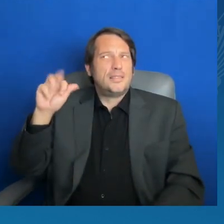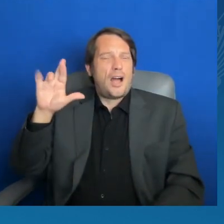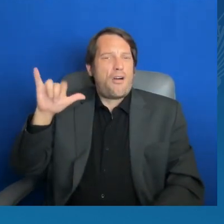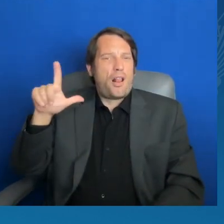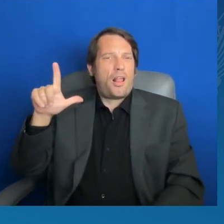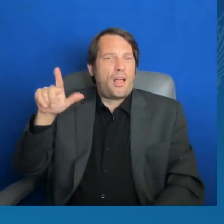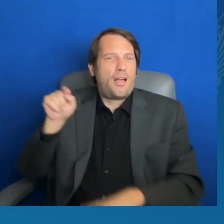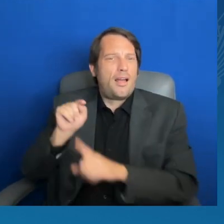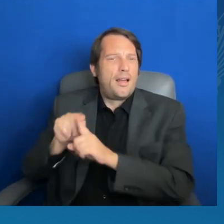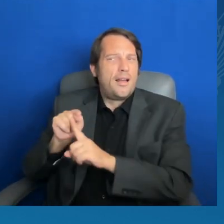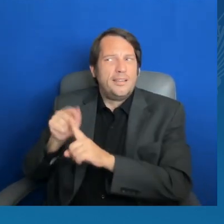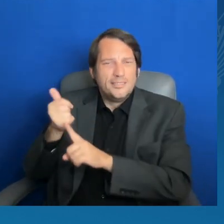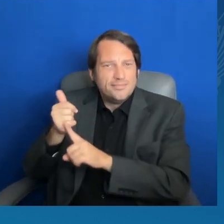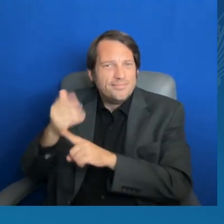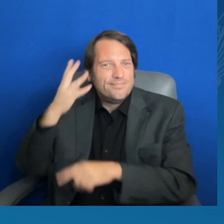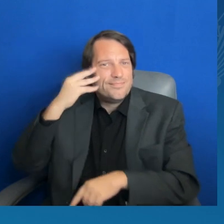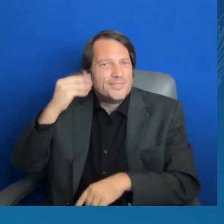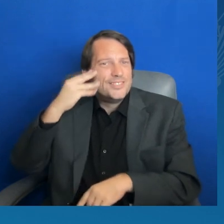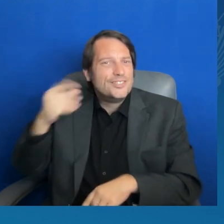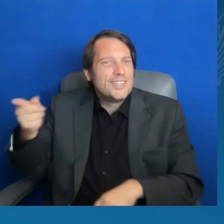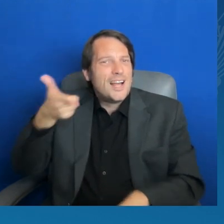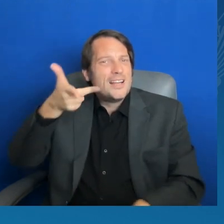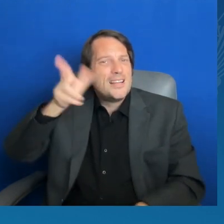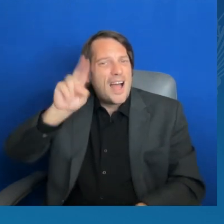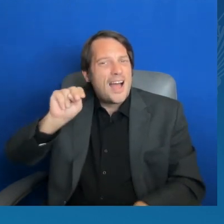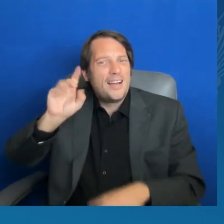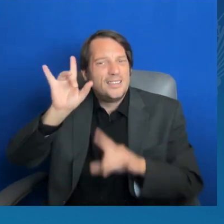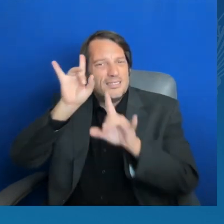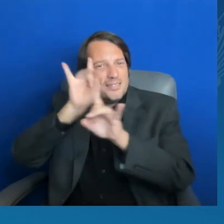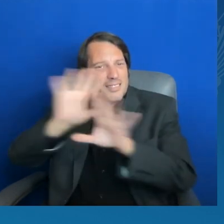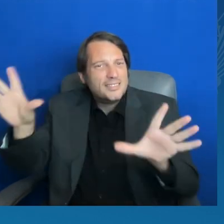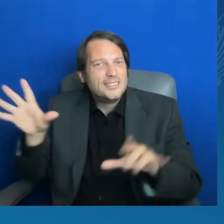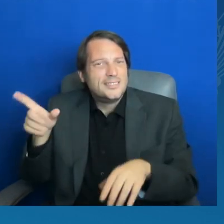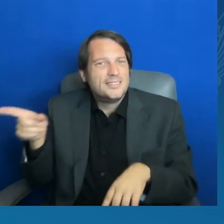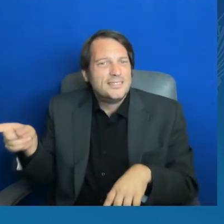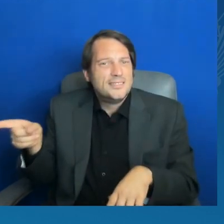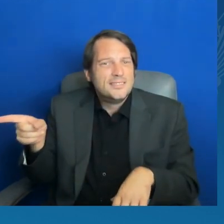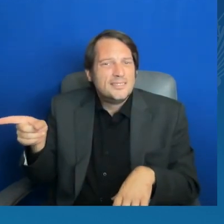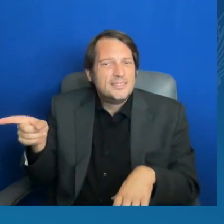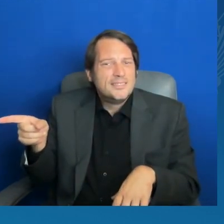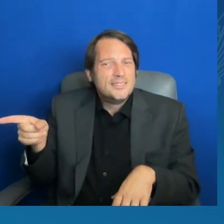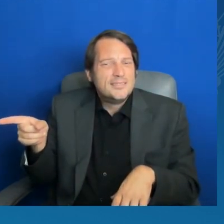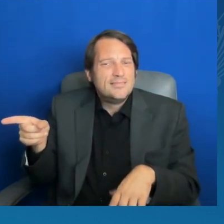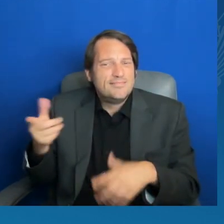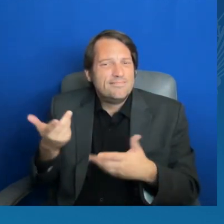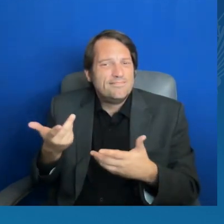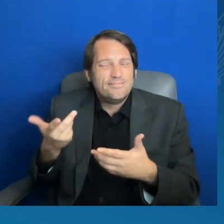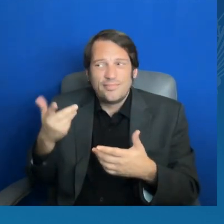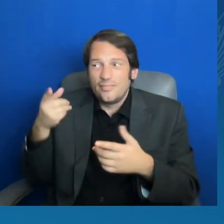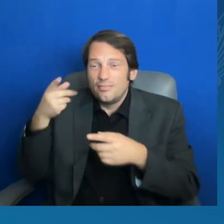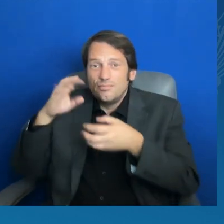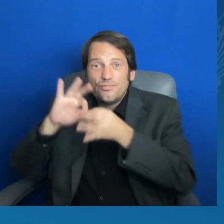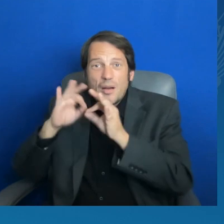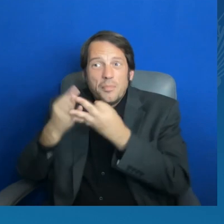where a gun was part of the issue. We have a family friend where a moment of domestic abuse and easy access to a gun means